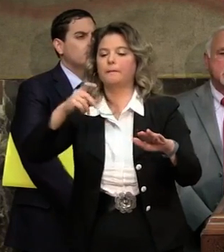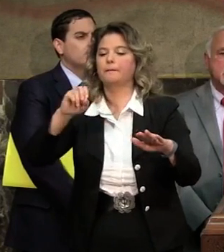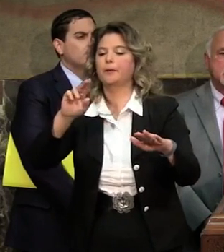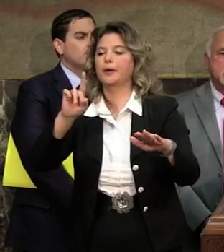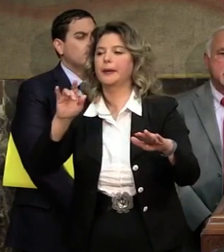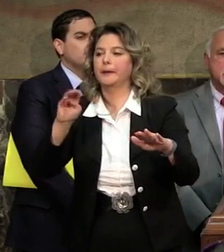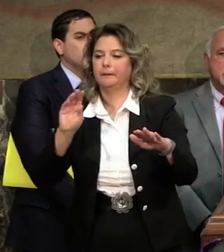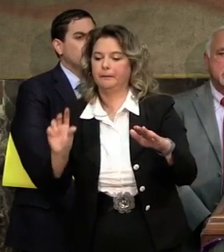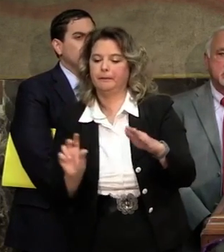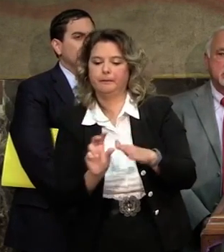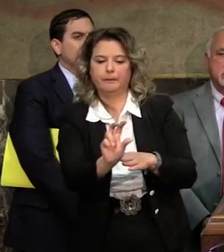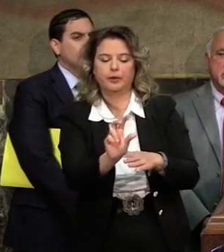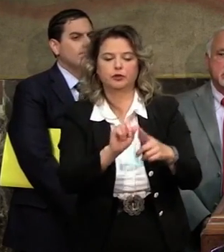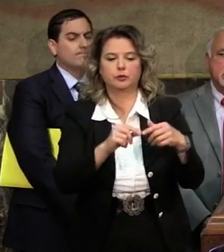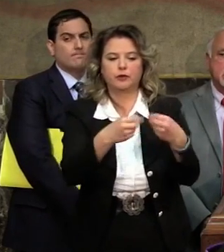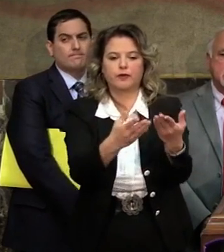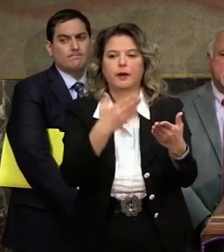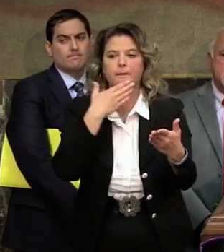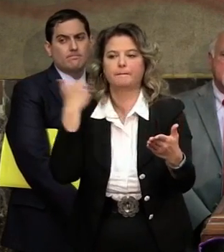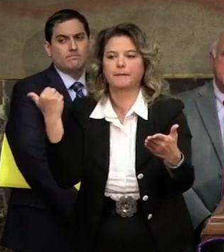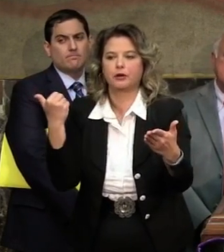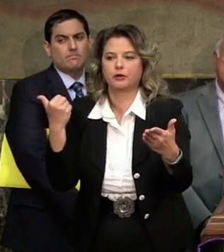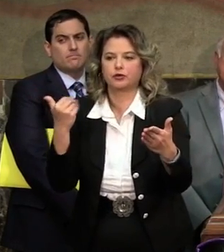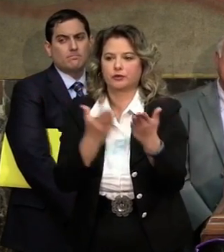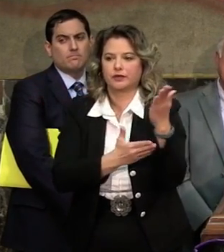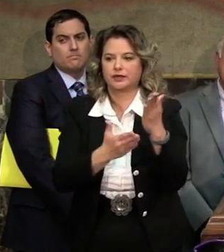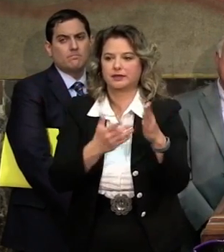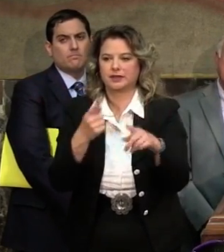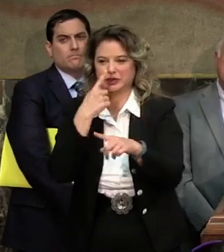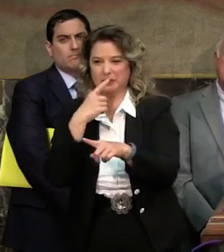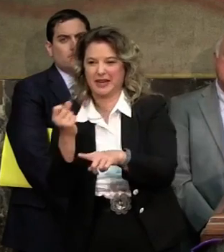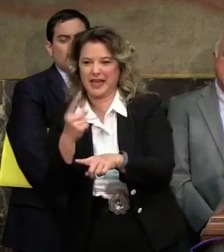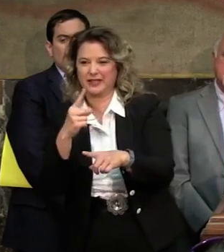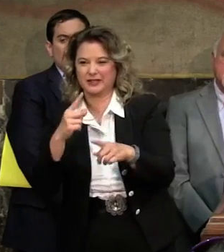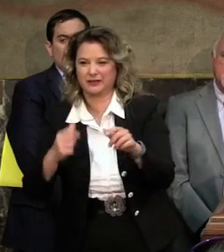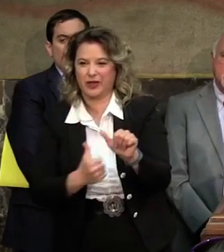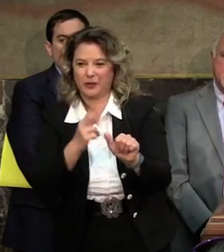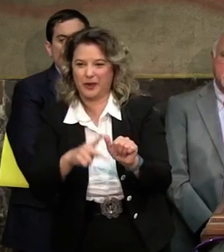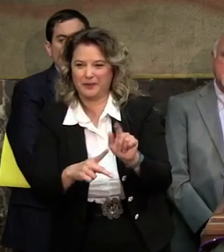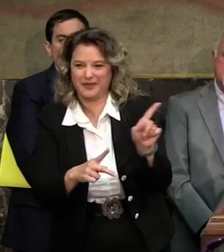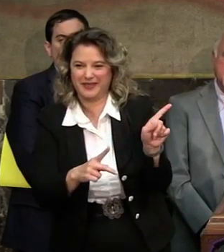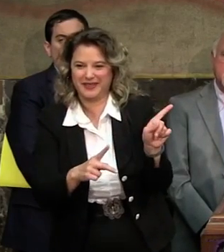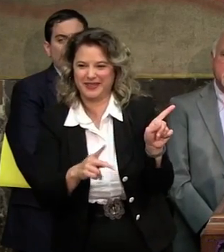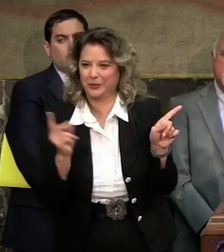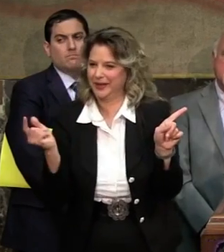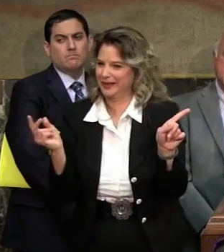services a quick follow-up yes ma'am